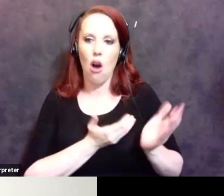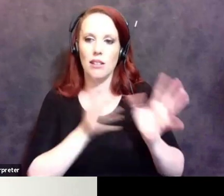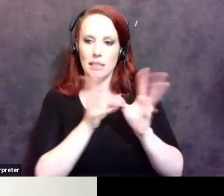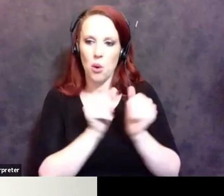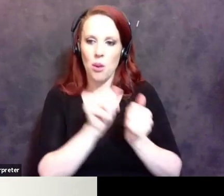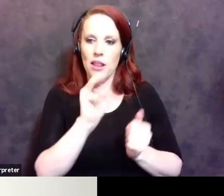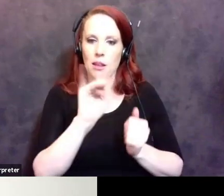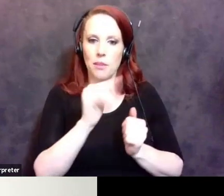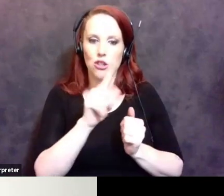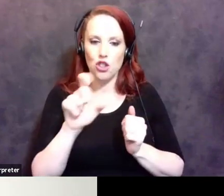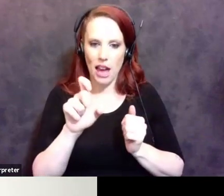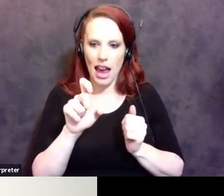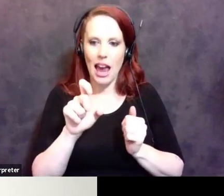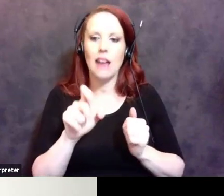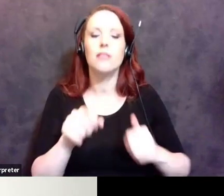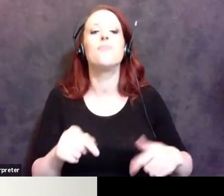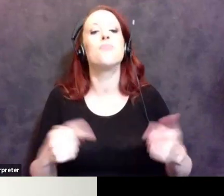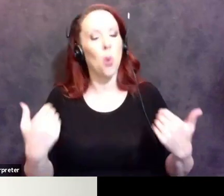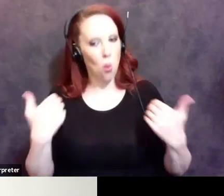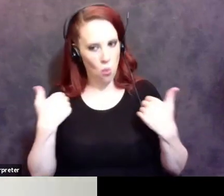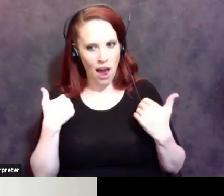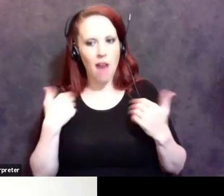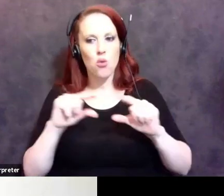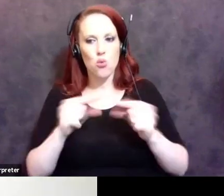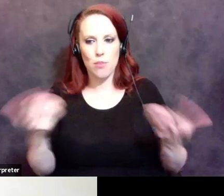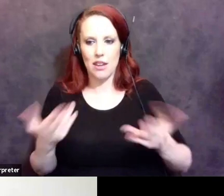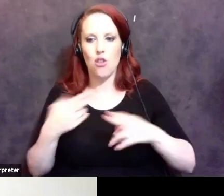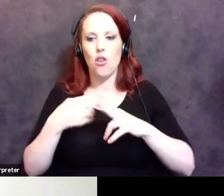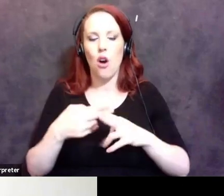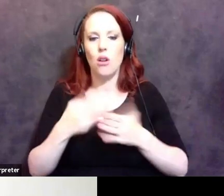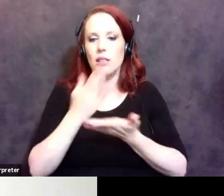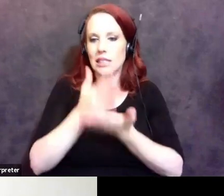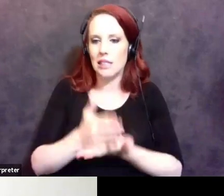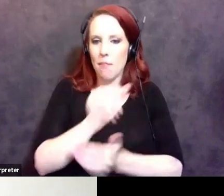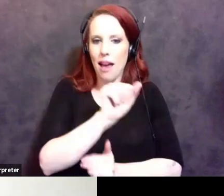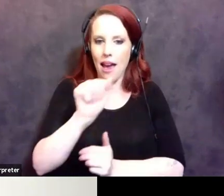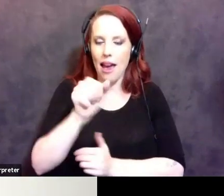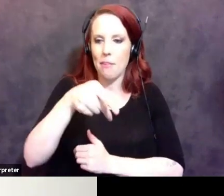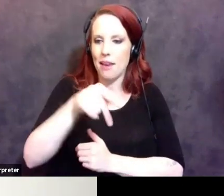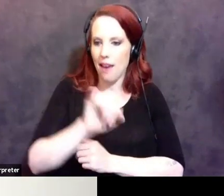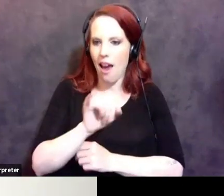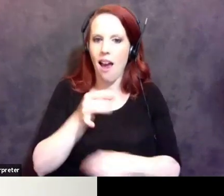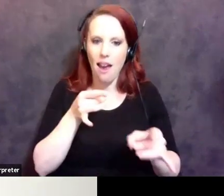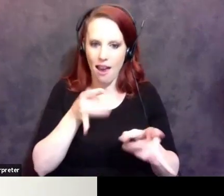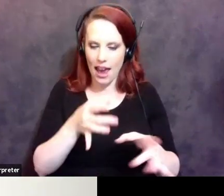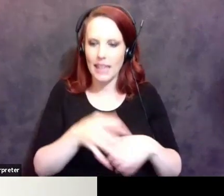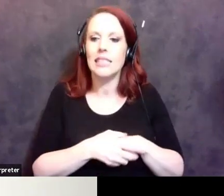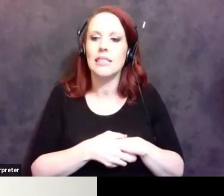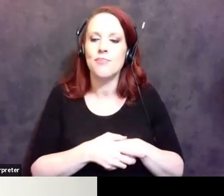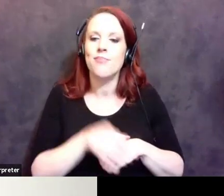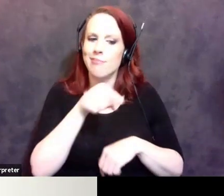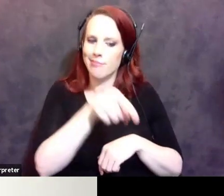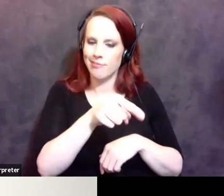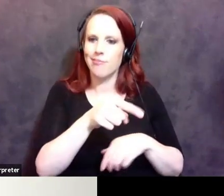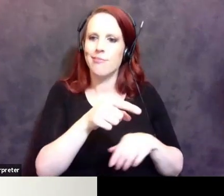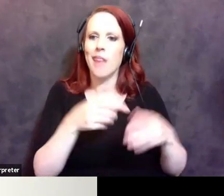I hear called stop AAPI hate. They have an infographic showing 42% of hate crimes against